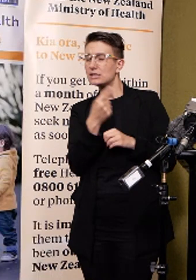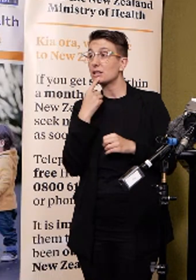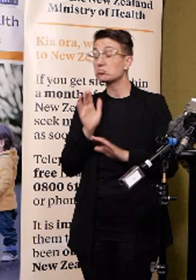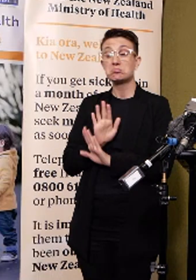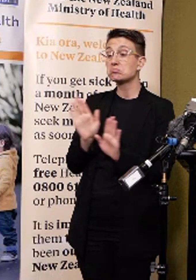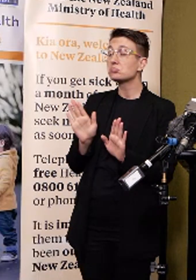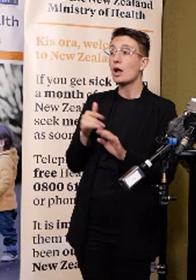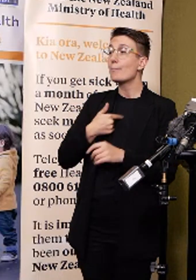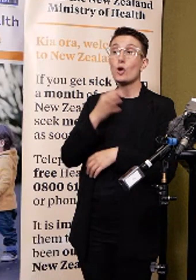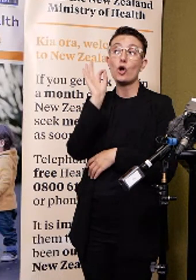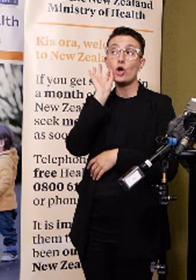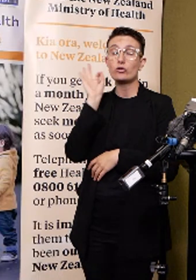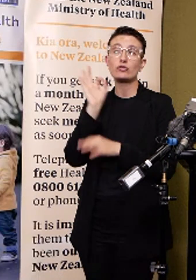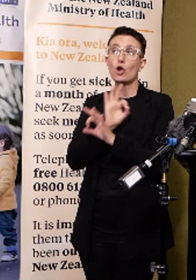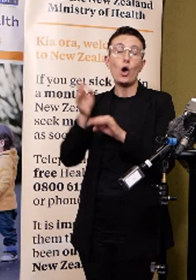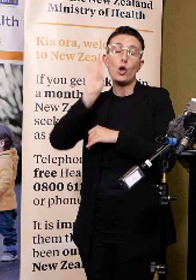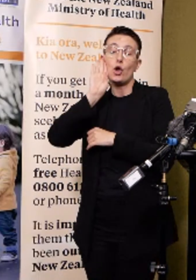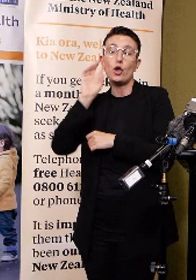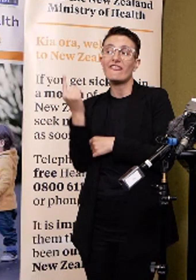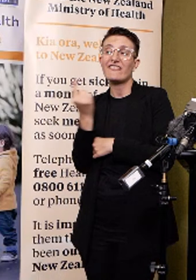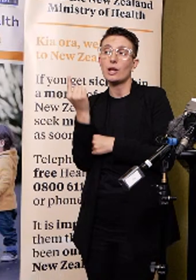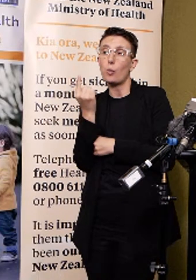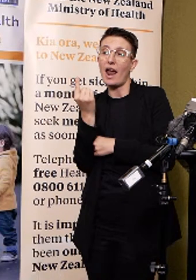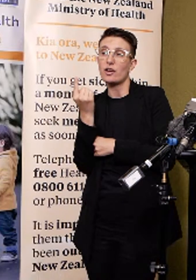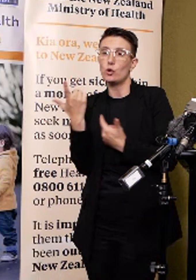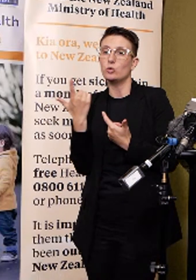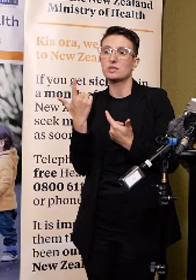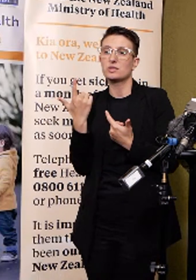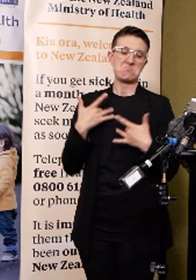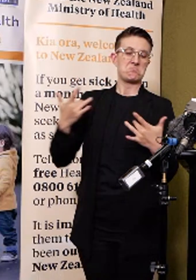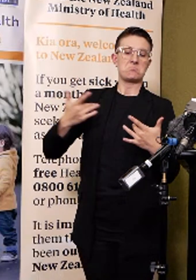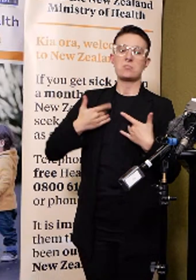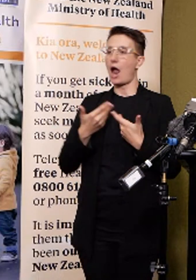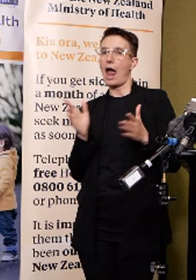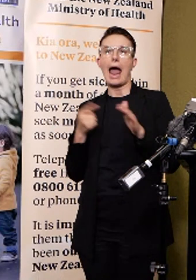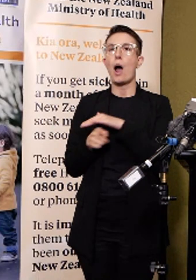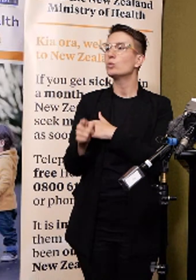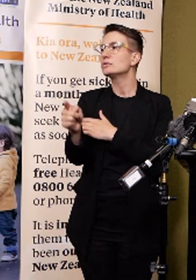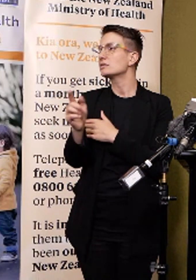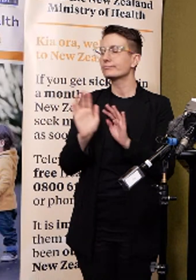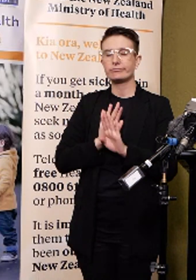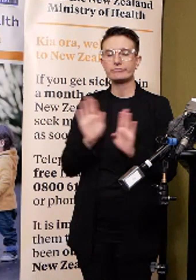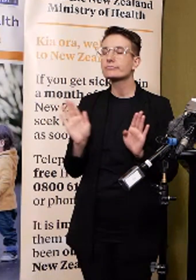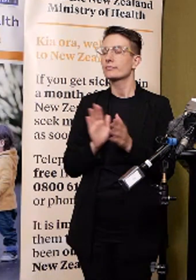And again just to reiterate, because this came up at the discussion yesterday, this is a high trust arrangement.